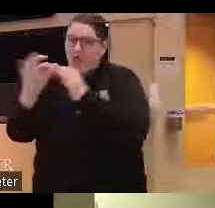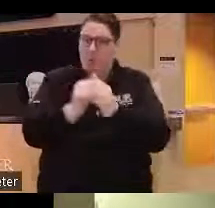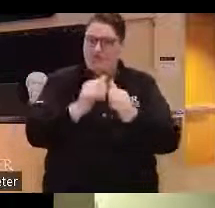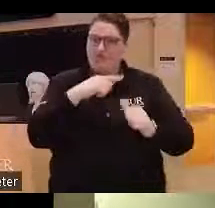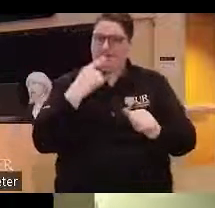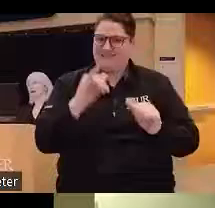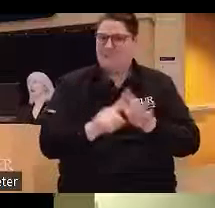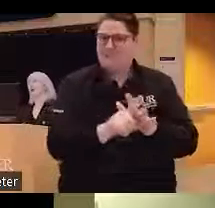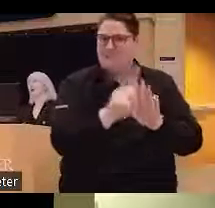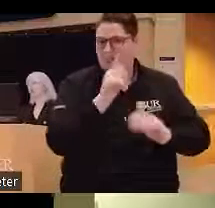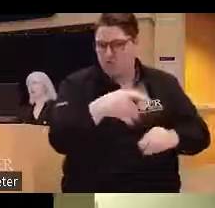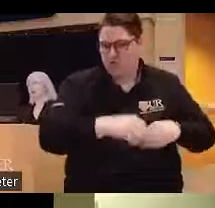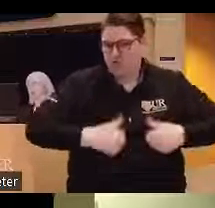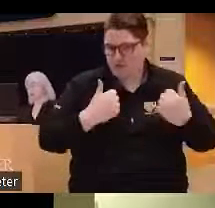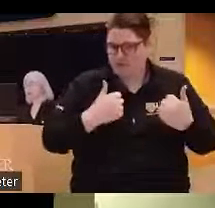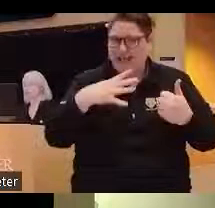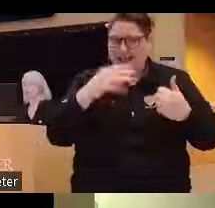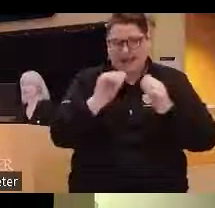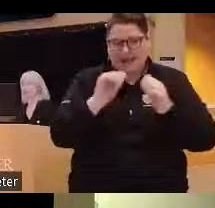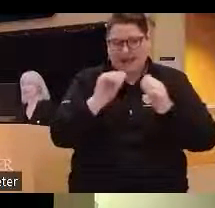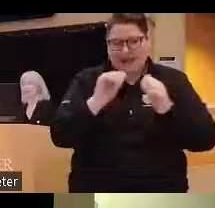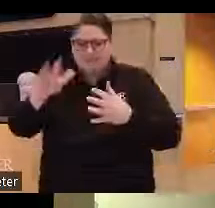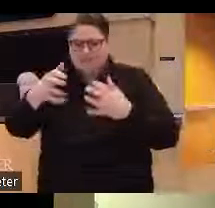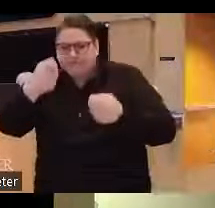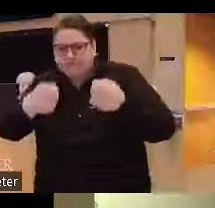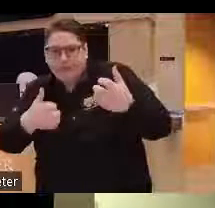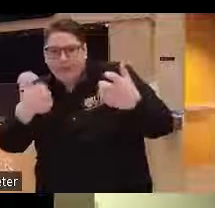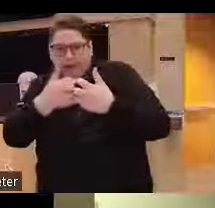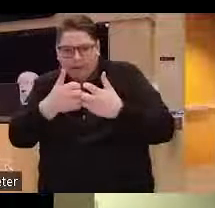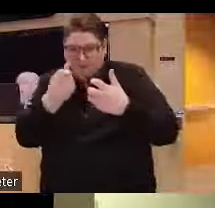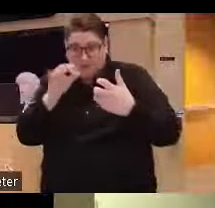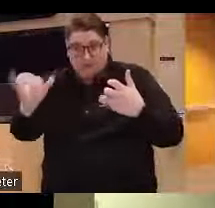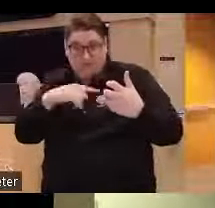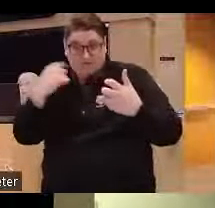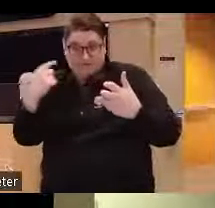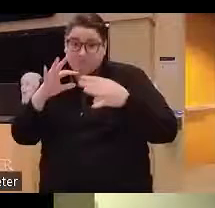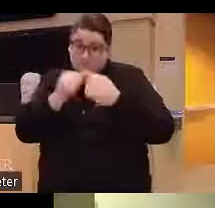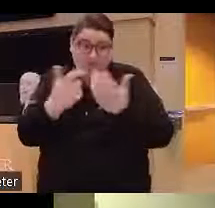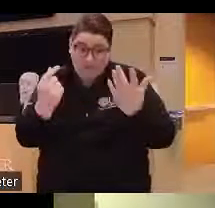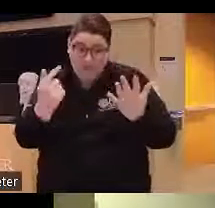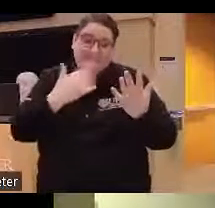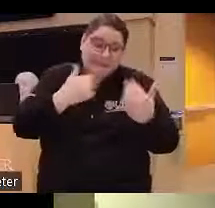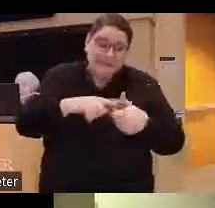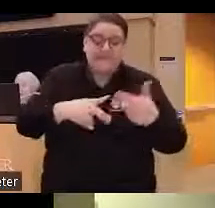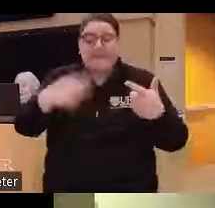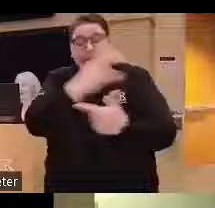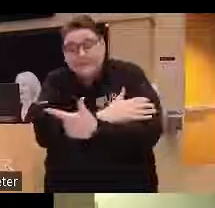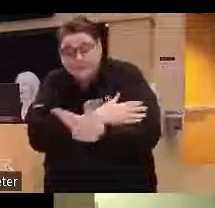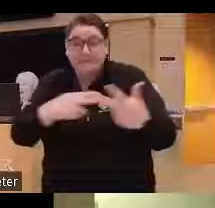and the accommodations or the outcome of those risks are diabetes hypertension hyper lipidemia